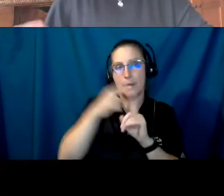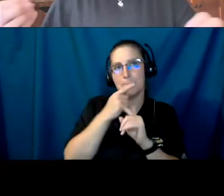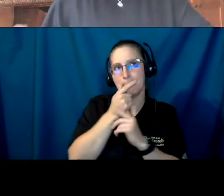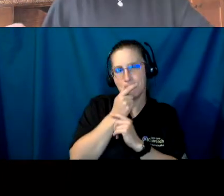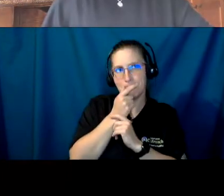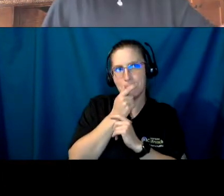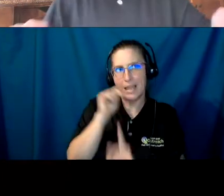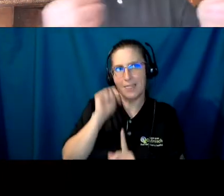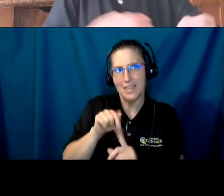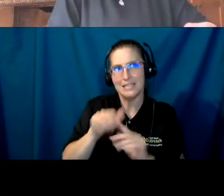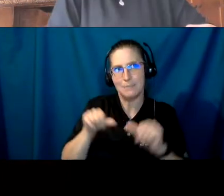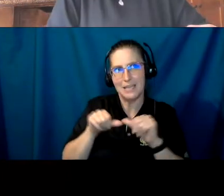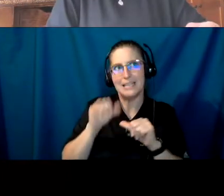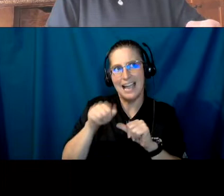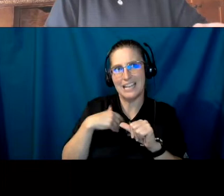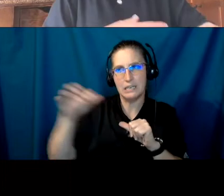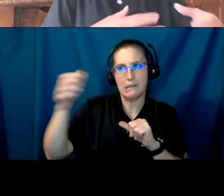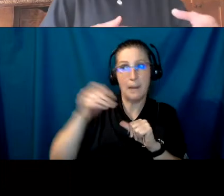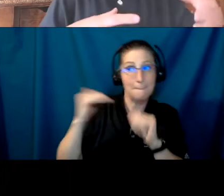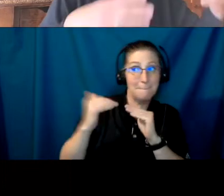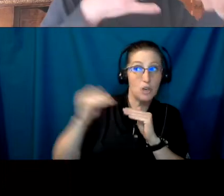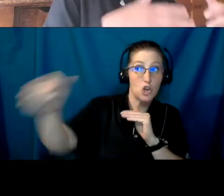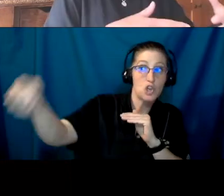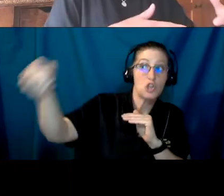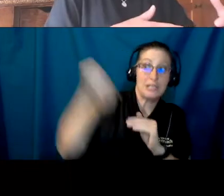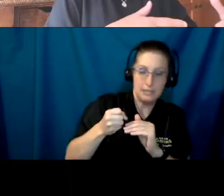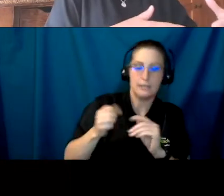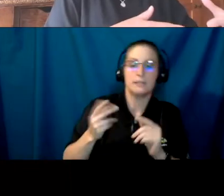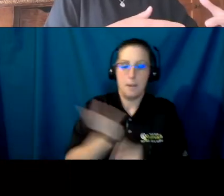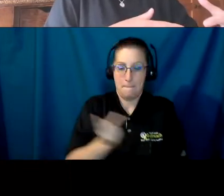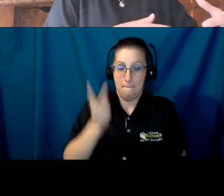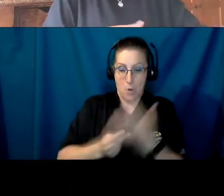be easy for me to pull in a peer, so that they can both pay attention to the same things,